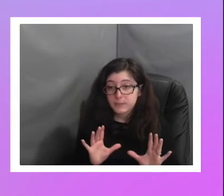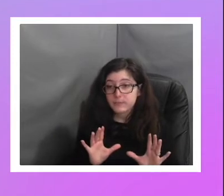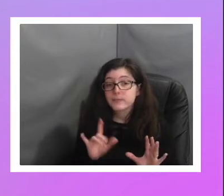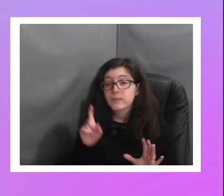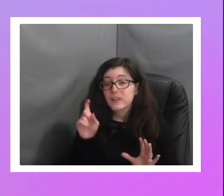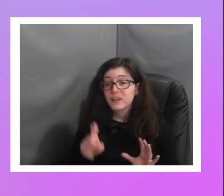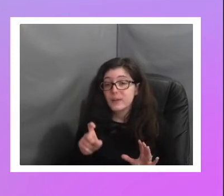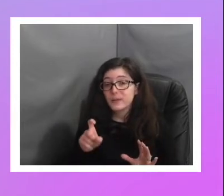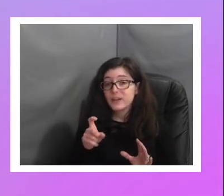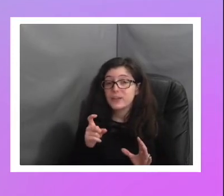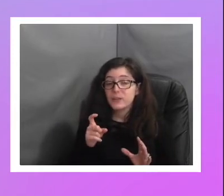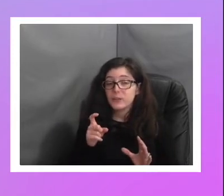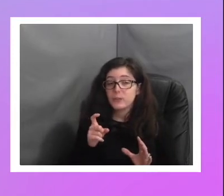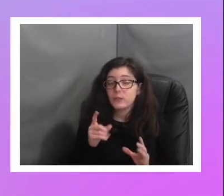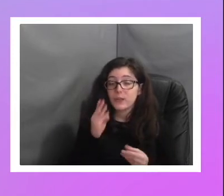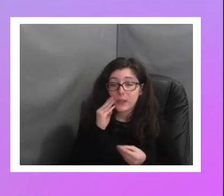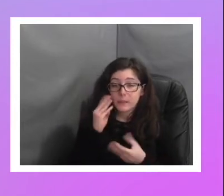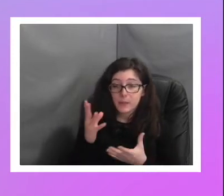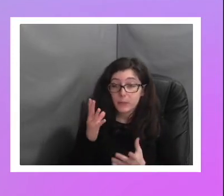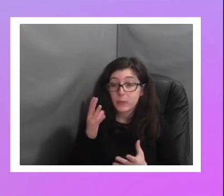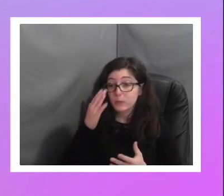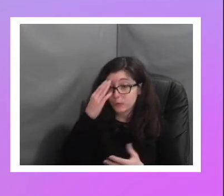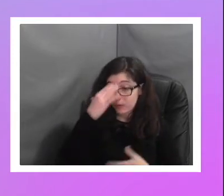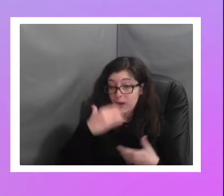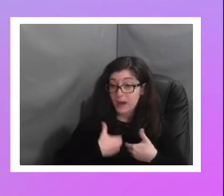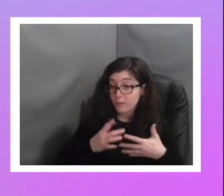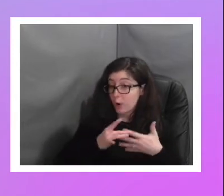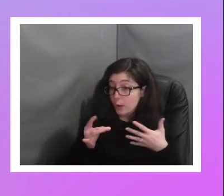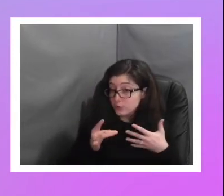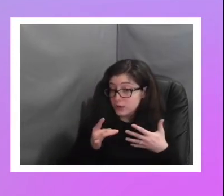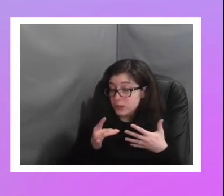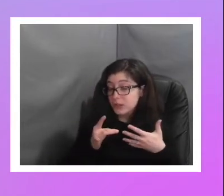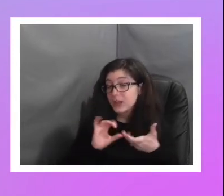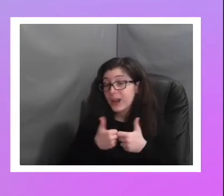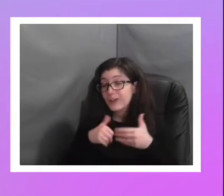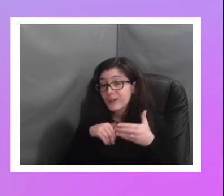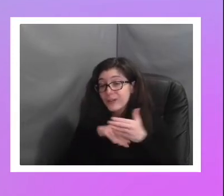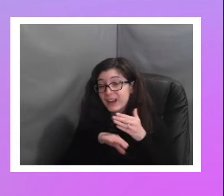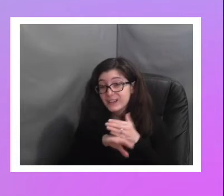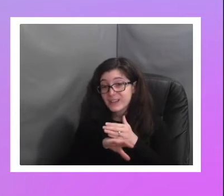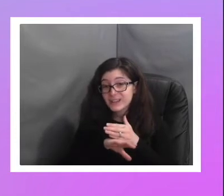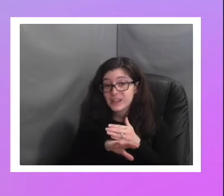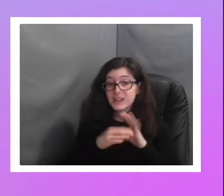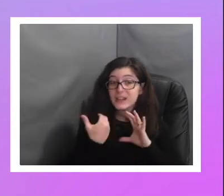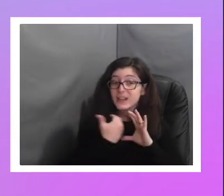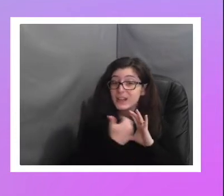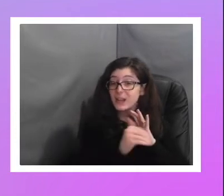that there's an option and accessing the option, an email address that goes to a person,